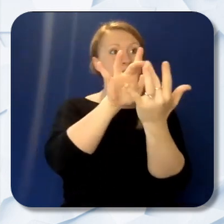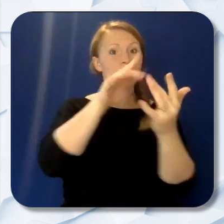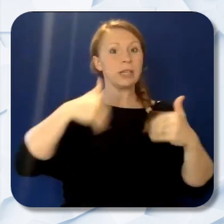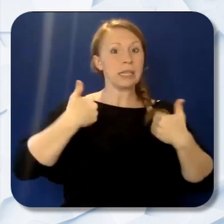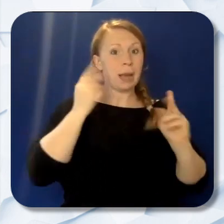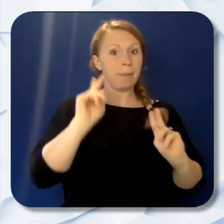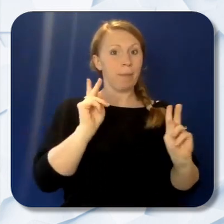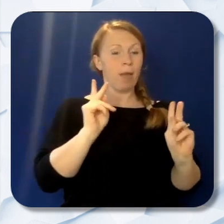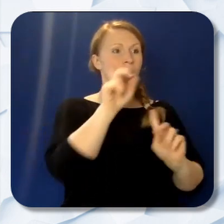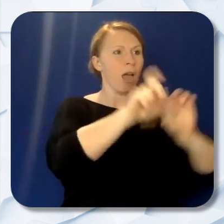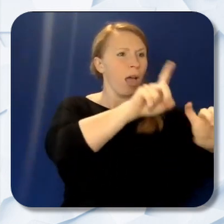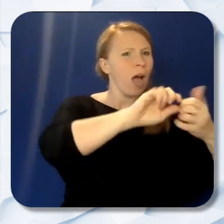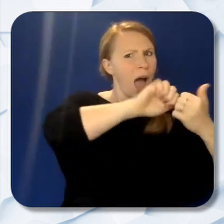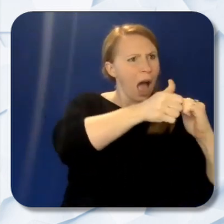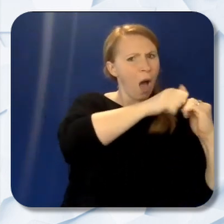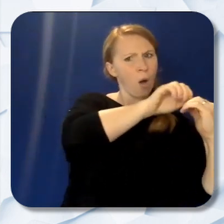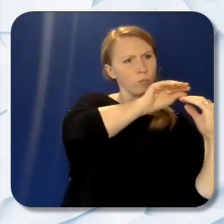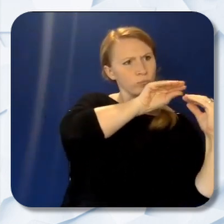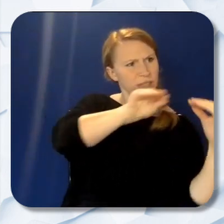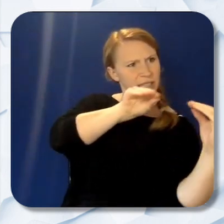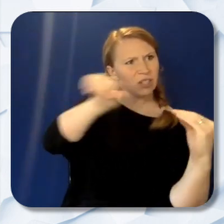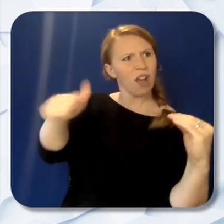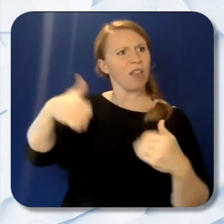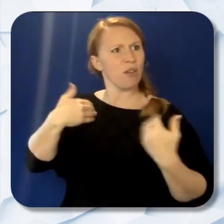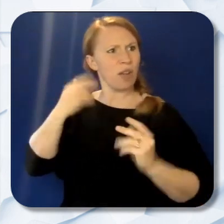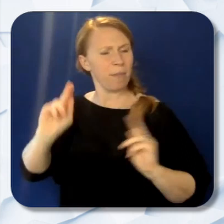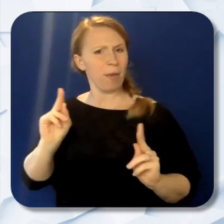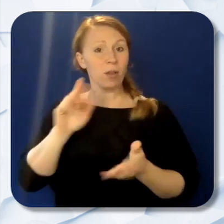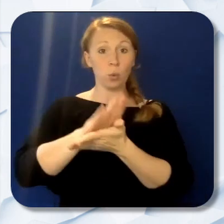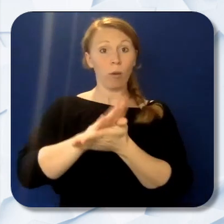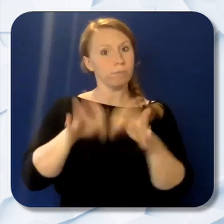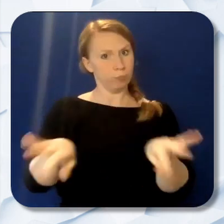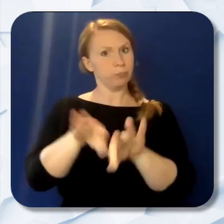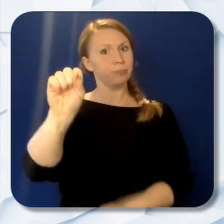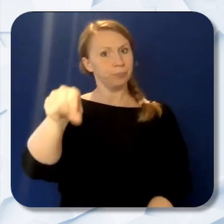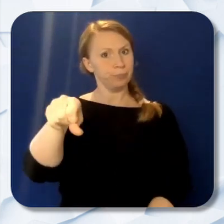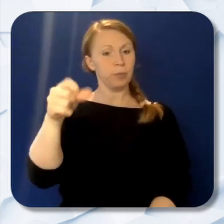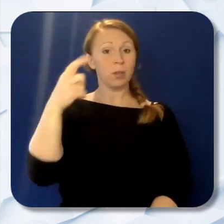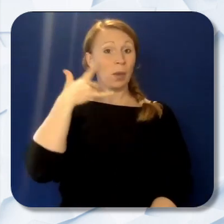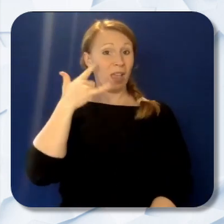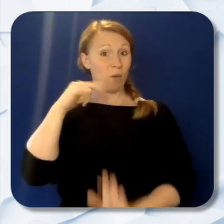Uh for our messages in prevention schools play an important role. Um per California law schools